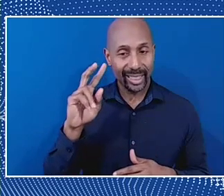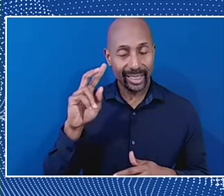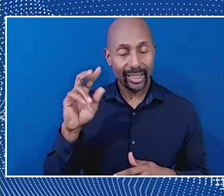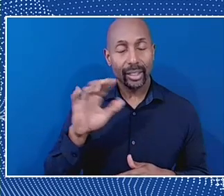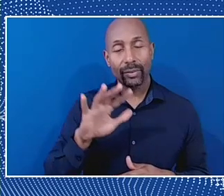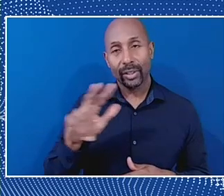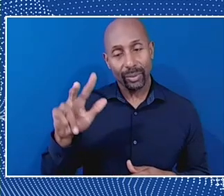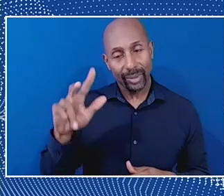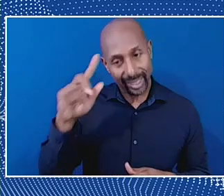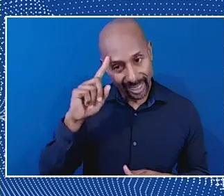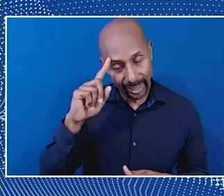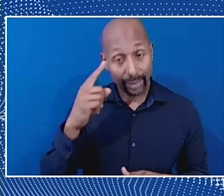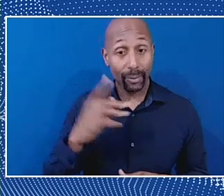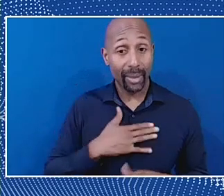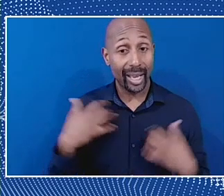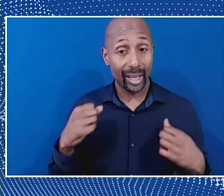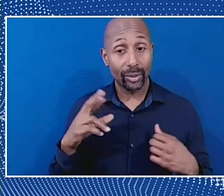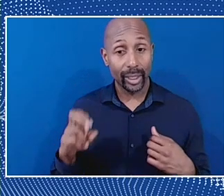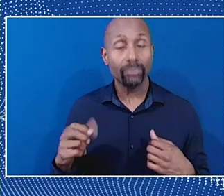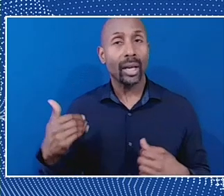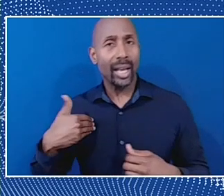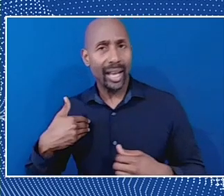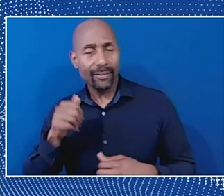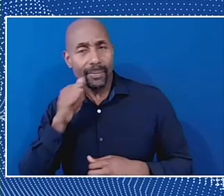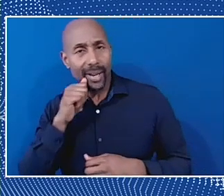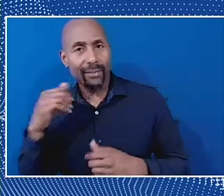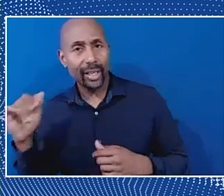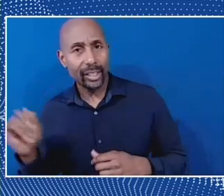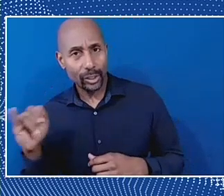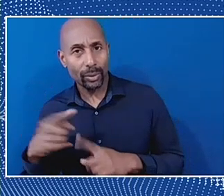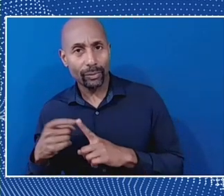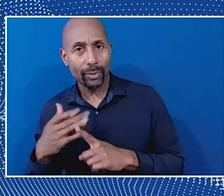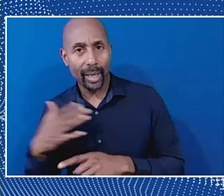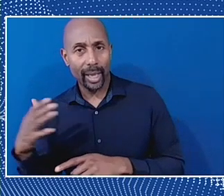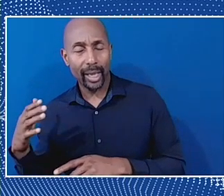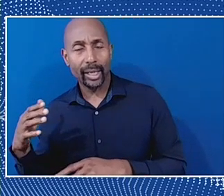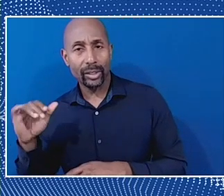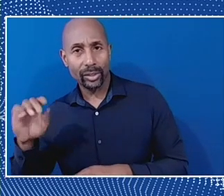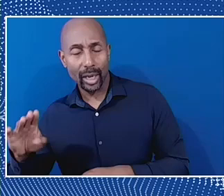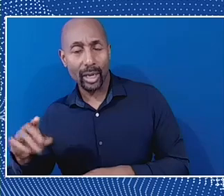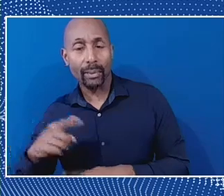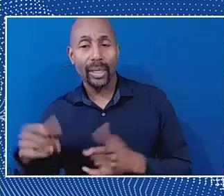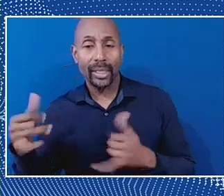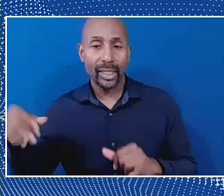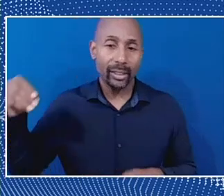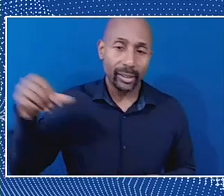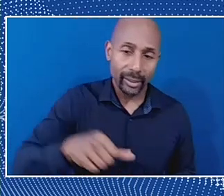insurance, I'm still spending hundreds of dollars a month on specialists such as pain management, rheumatology and